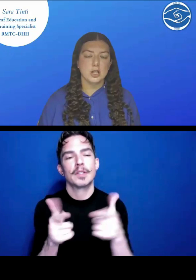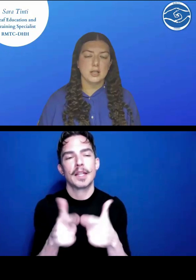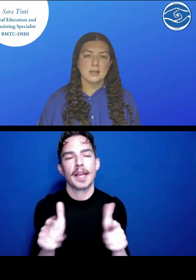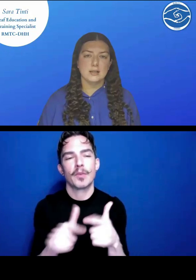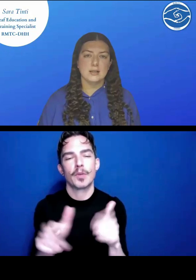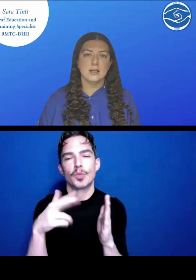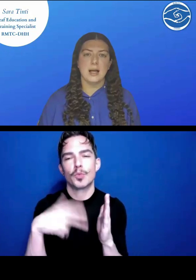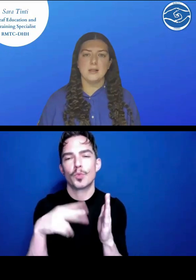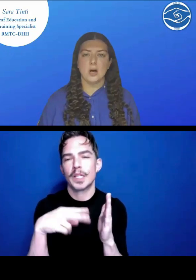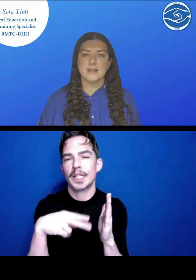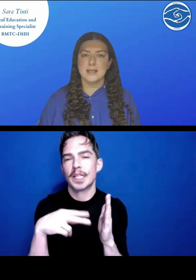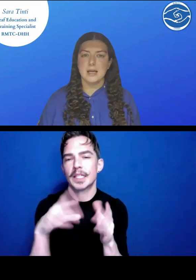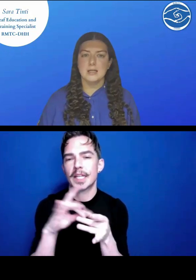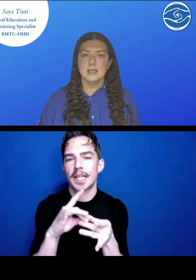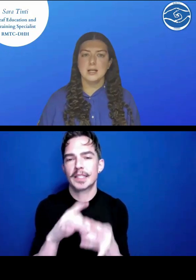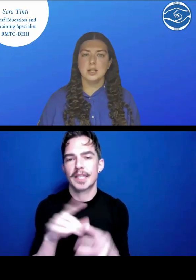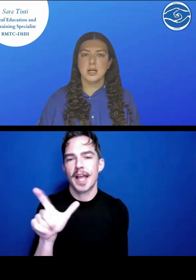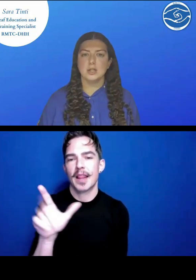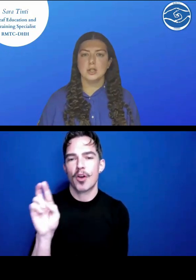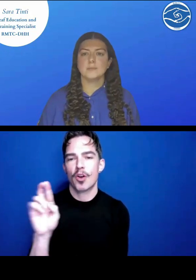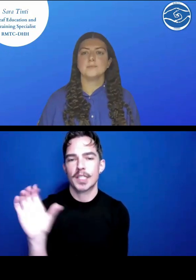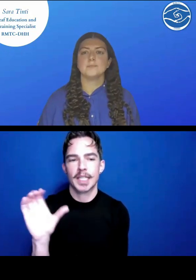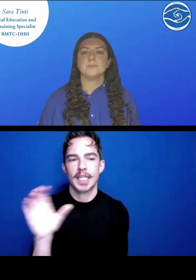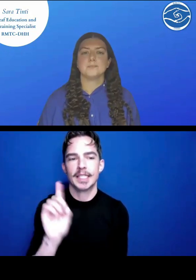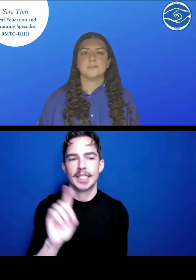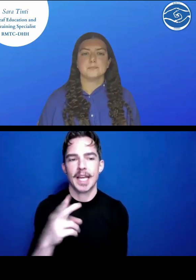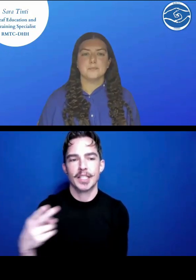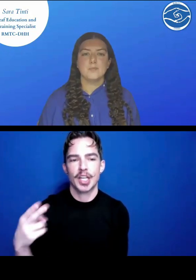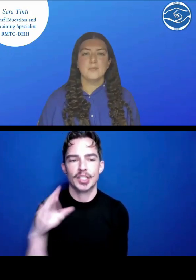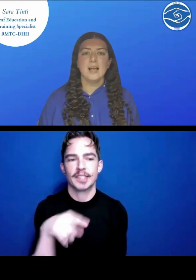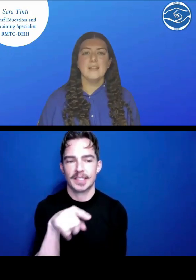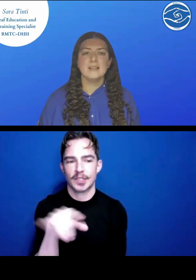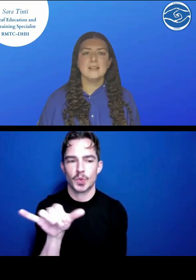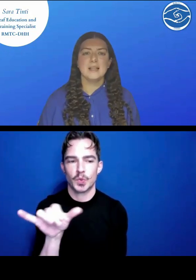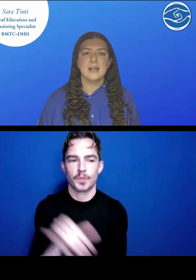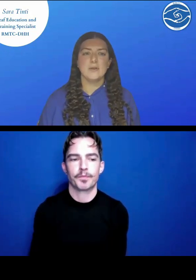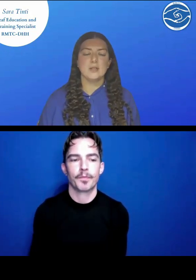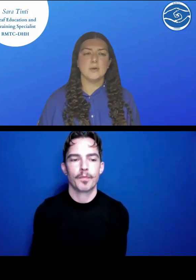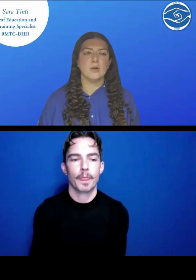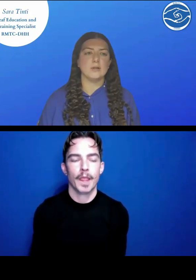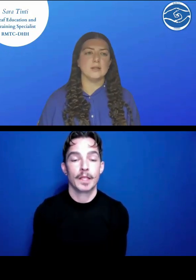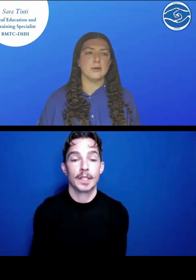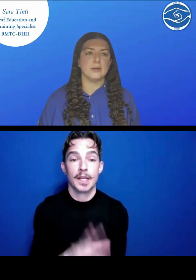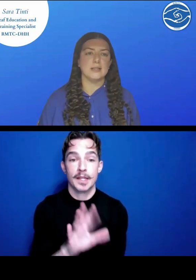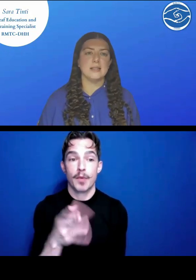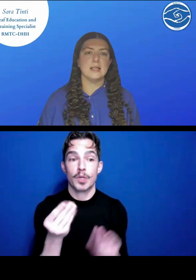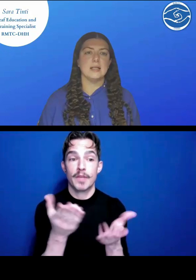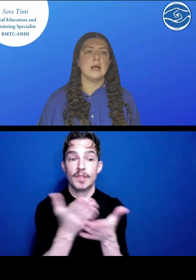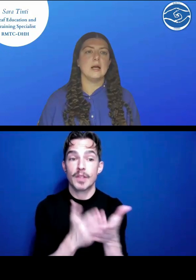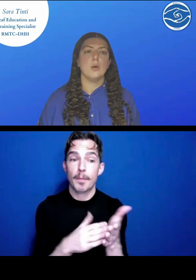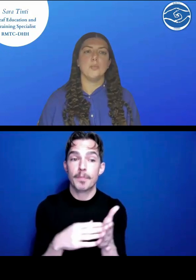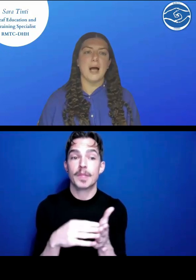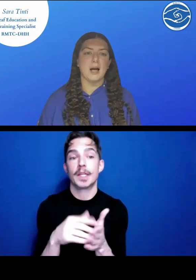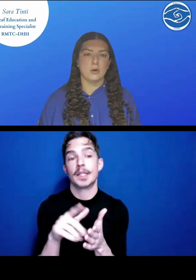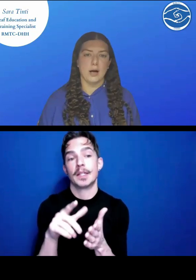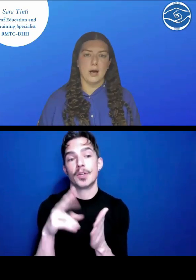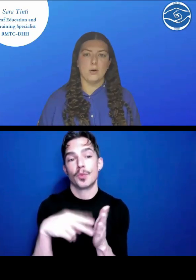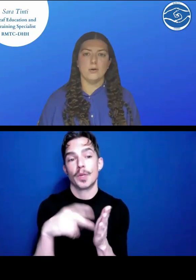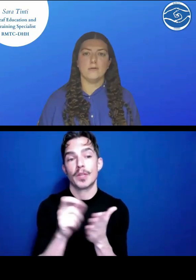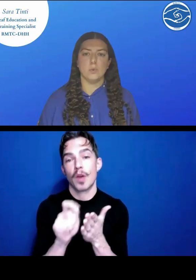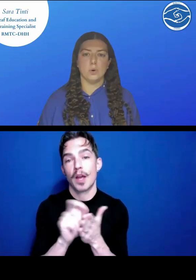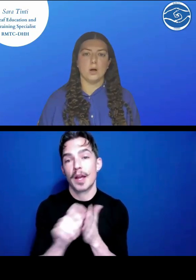Connections, the LRC-DHH, and this is going to give you some of those literacy background for